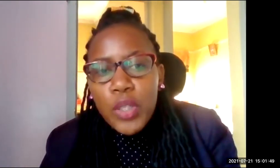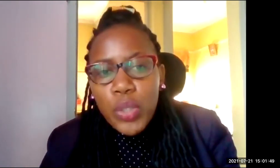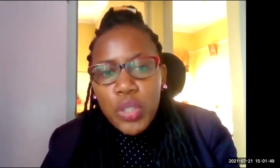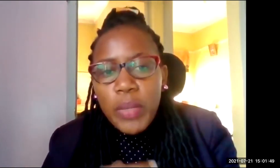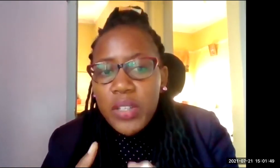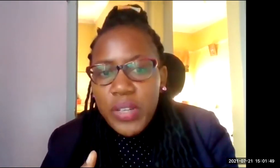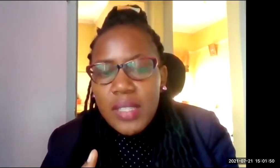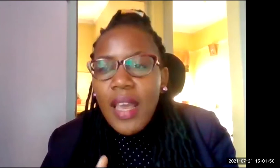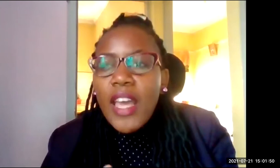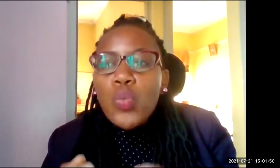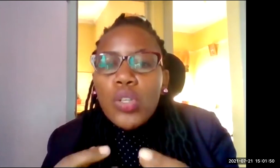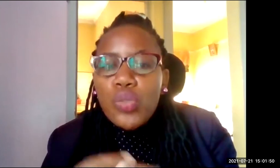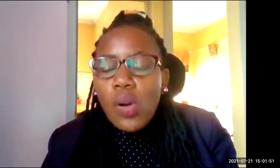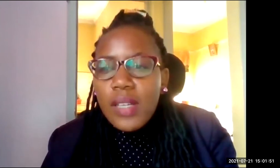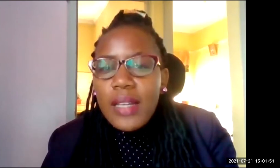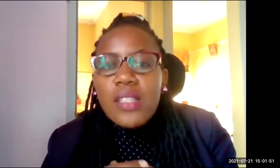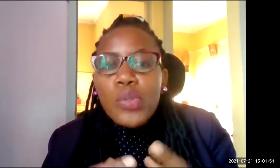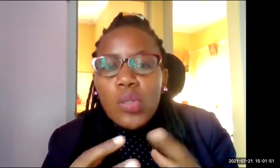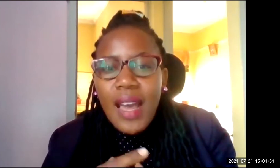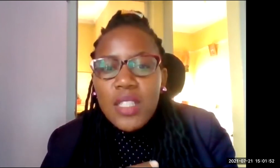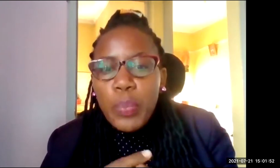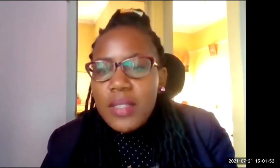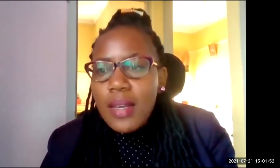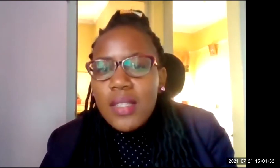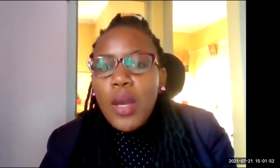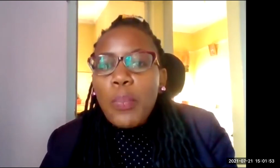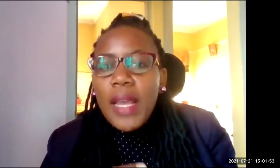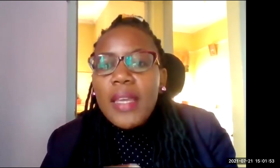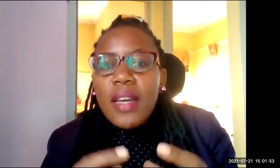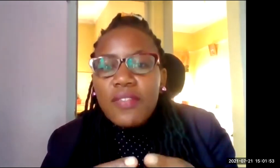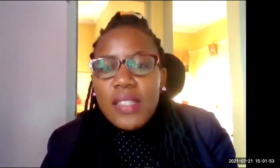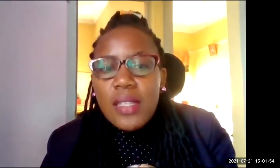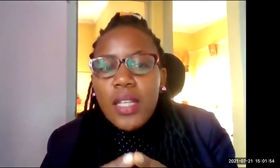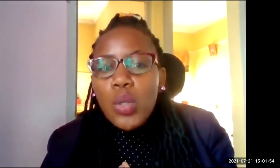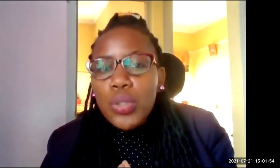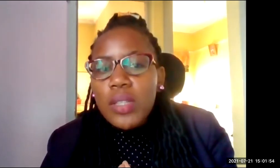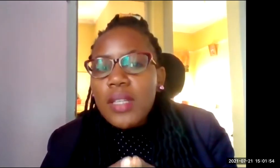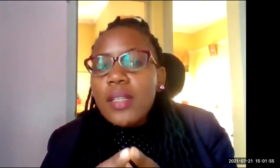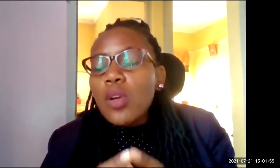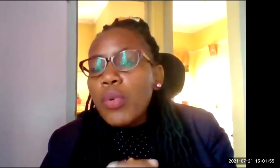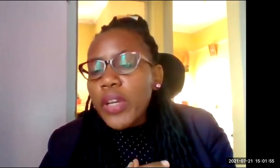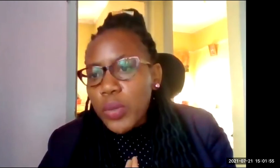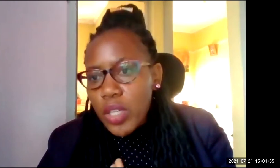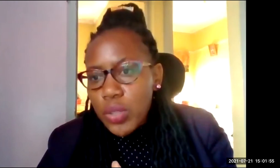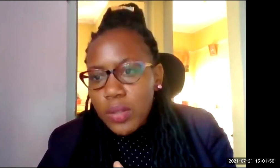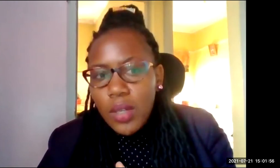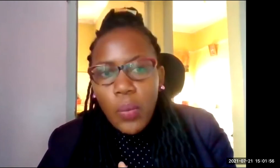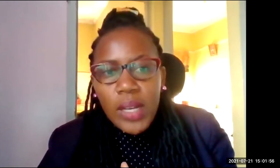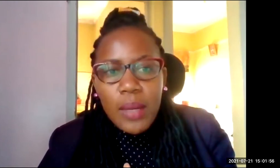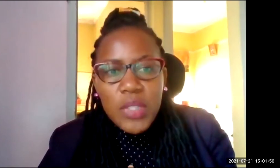just ask you two in one. How can existing barriers to inclusion in global financing of education be